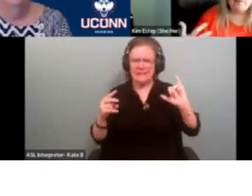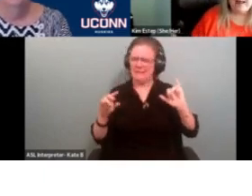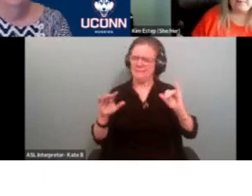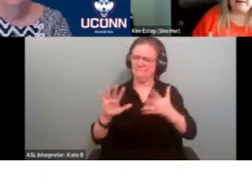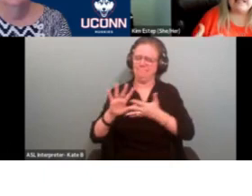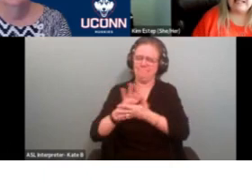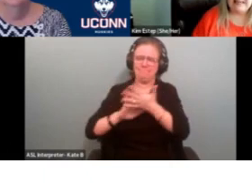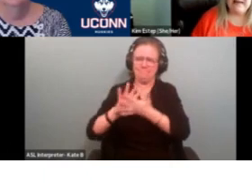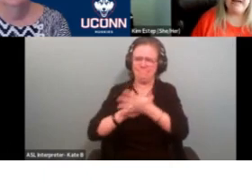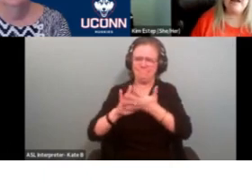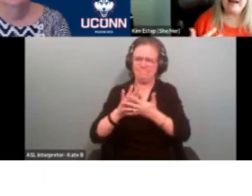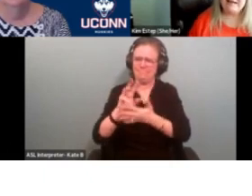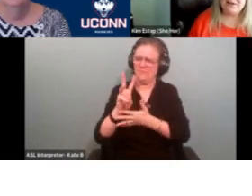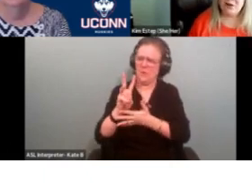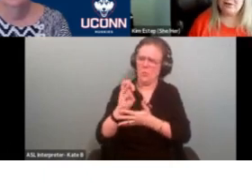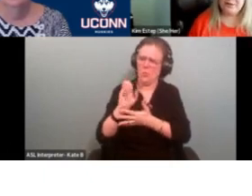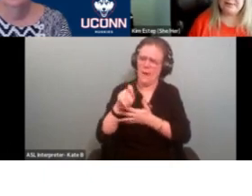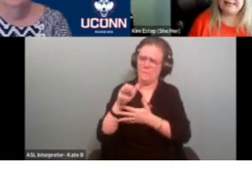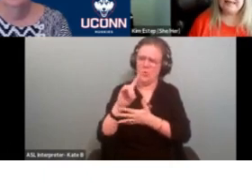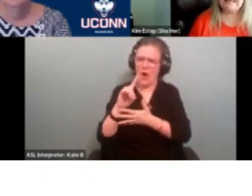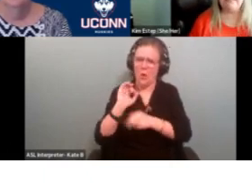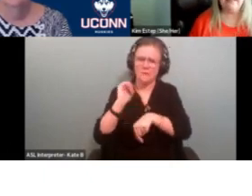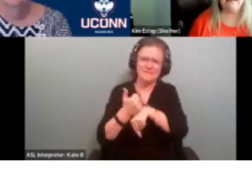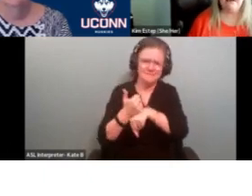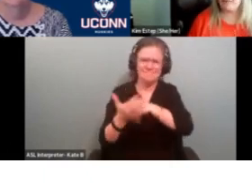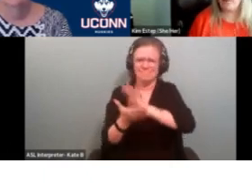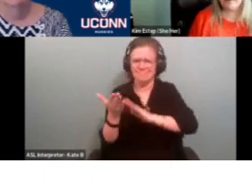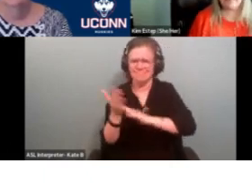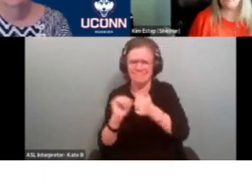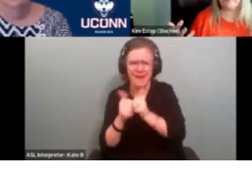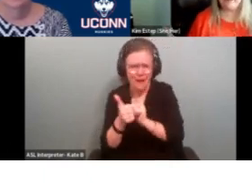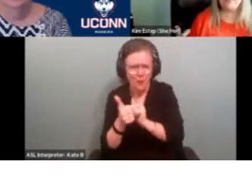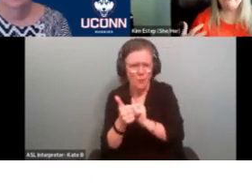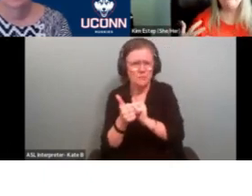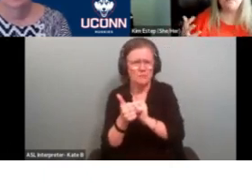does wraparound get disseminated and installed for states? And what have you know, how do we